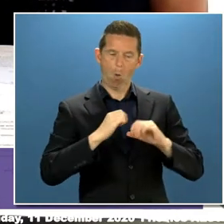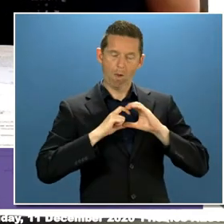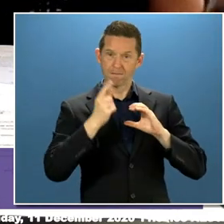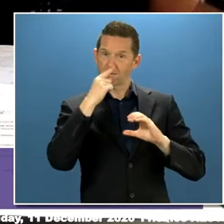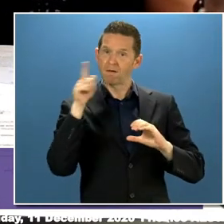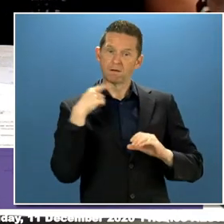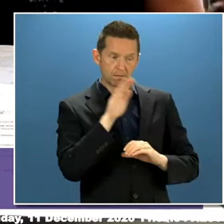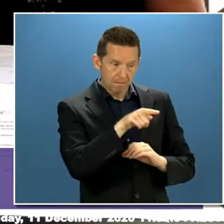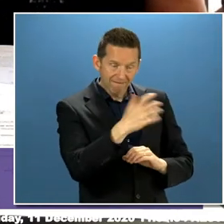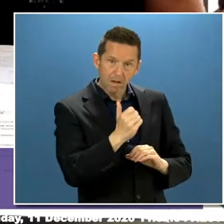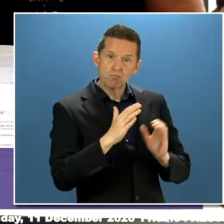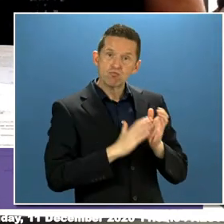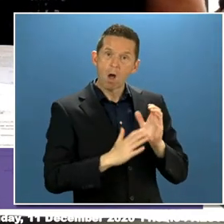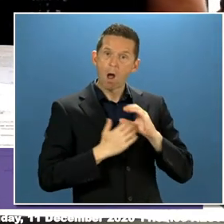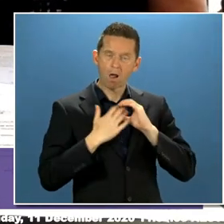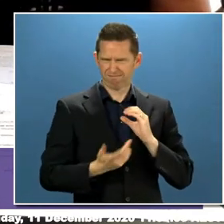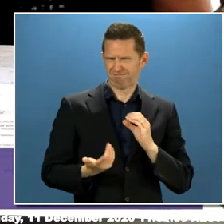"I can only guess, because I don't read Braille".